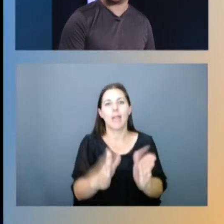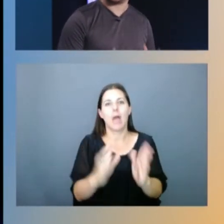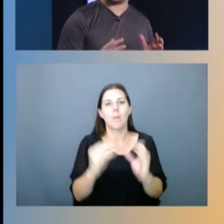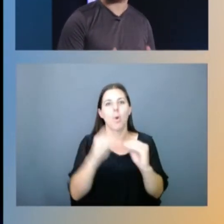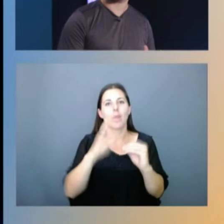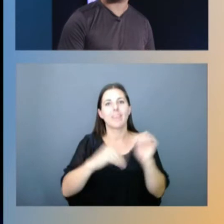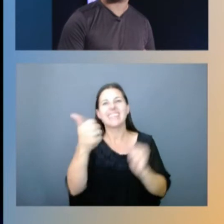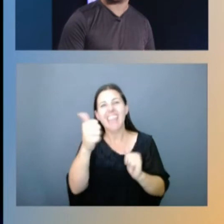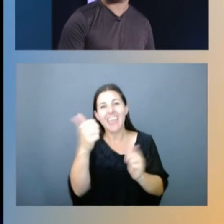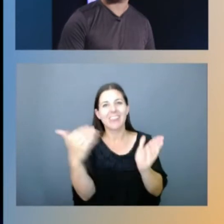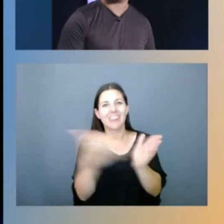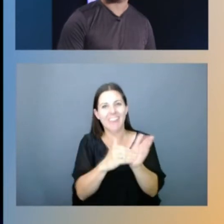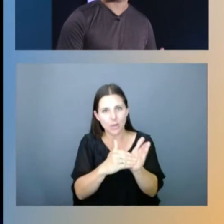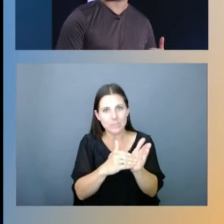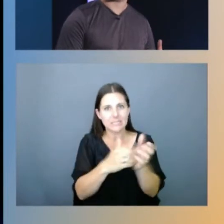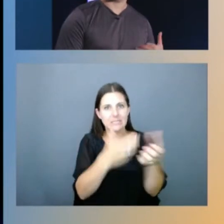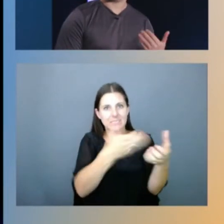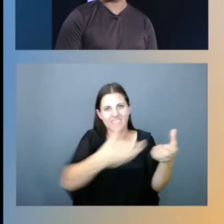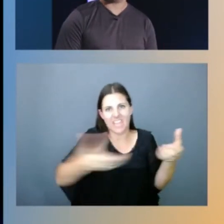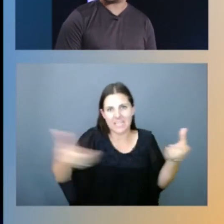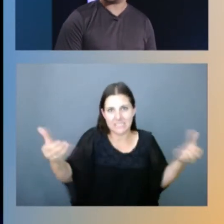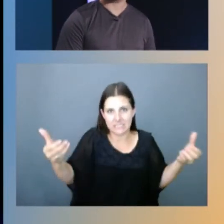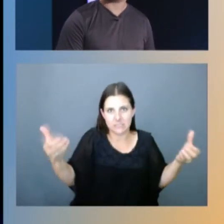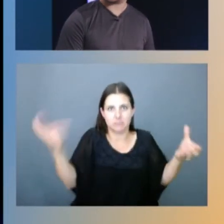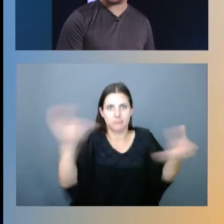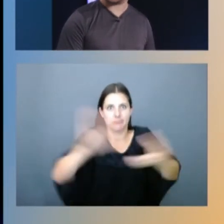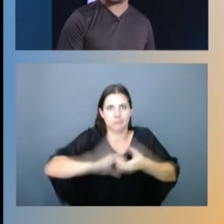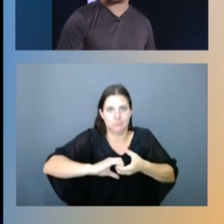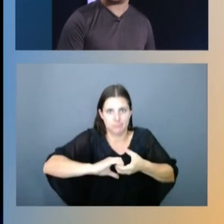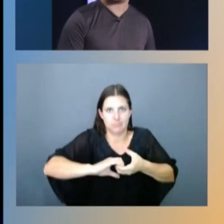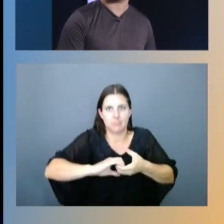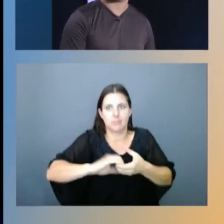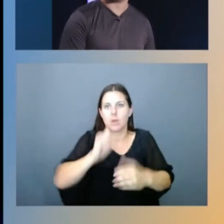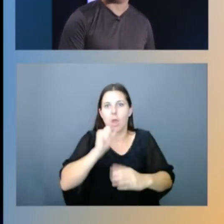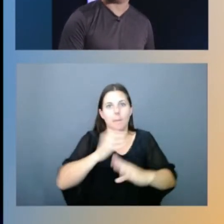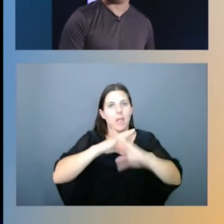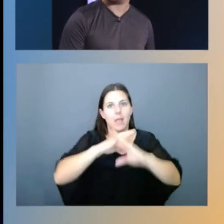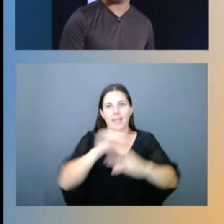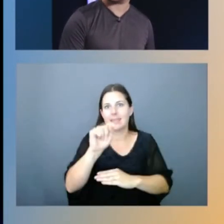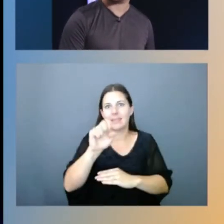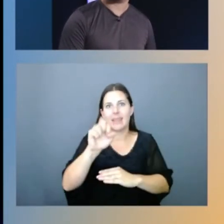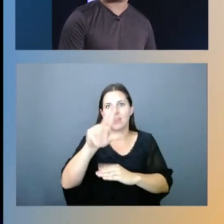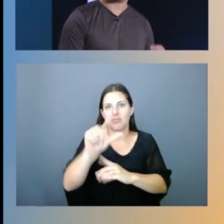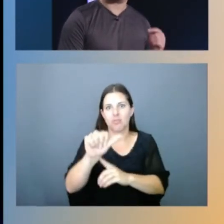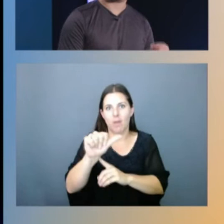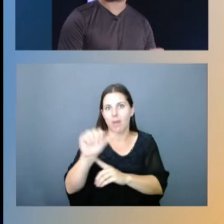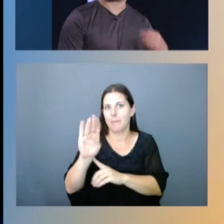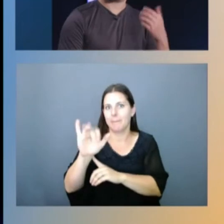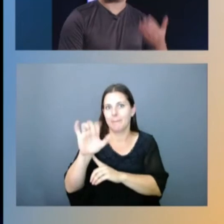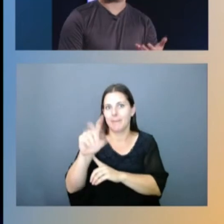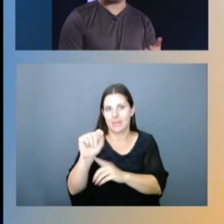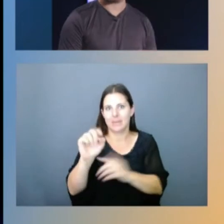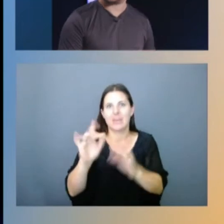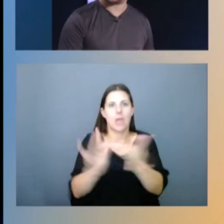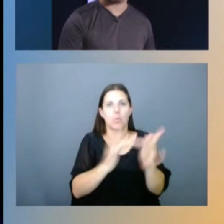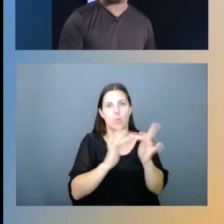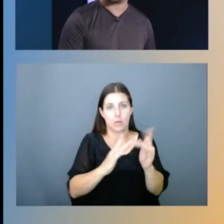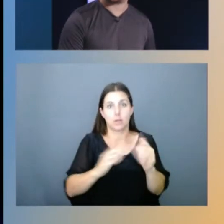in a single cluster with non-blocking petabit scale of EFA network that delivers up to 1.6 terabit per second